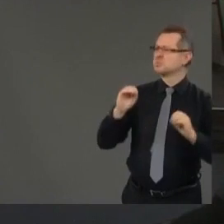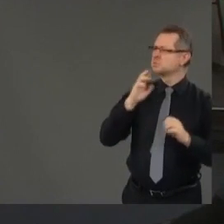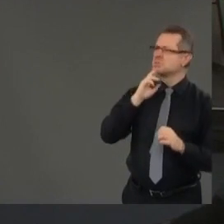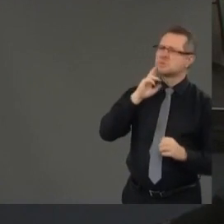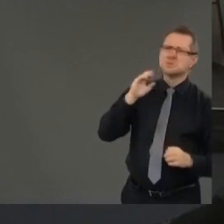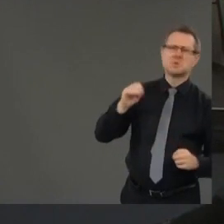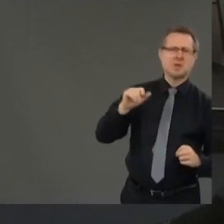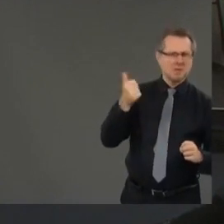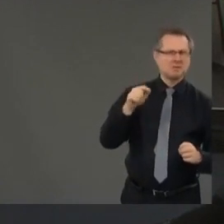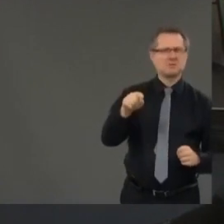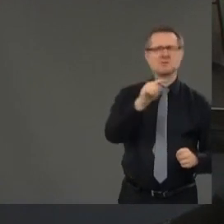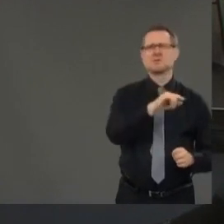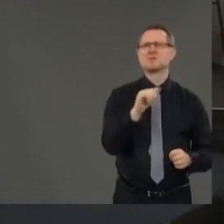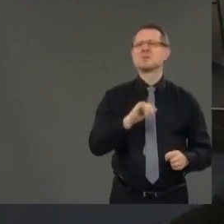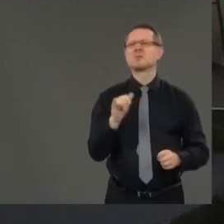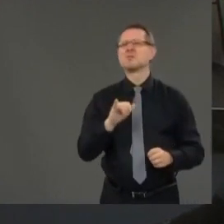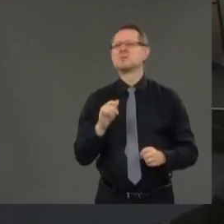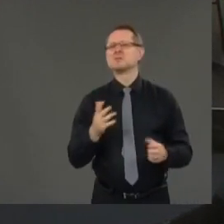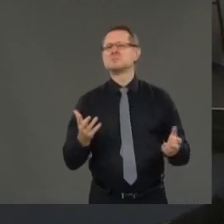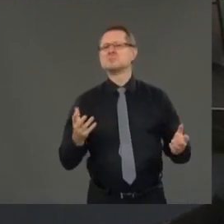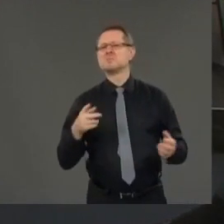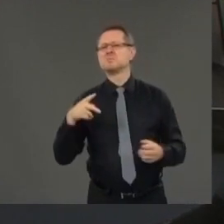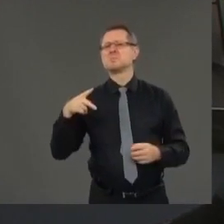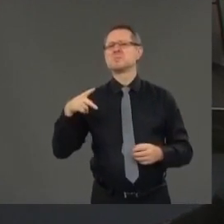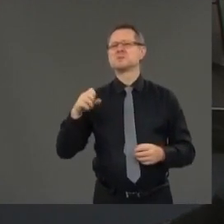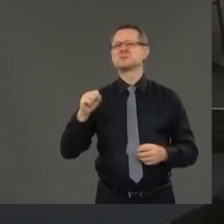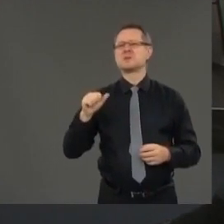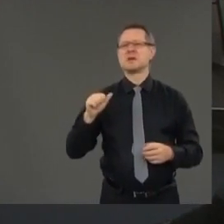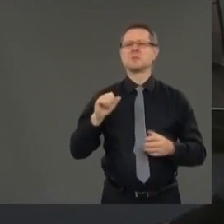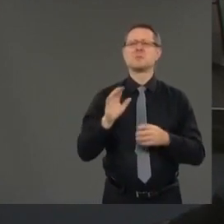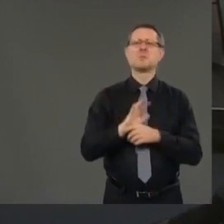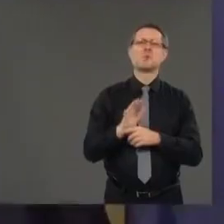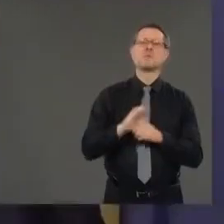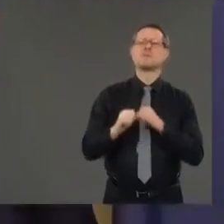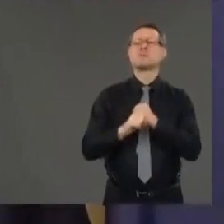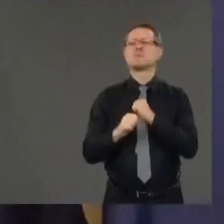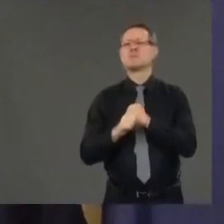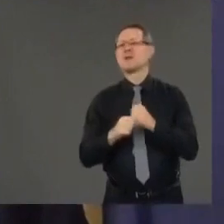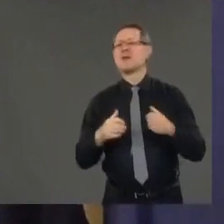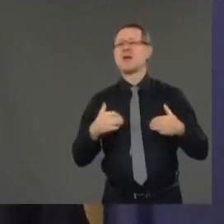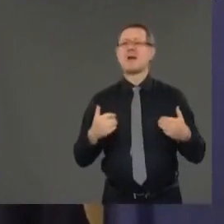GATHERINGS? AND A LOT OF THESE GHERINGS ARE NOT OCCURRING AT RESTAURANTS